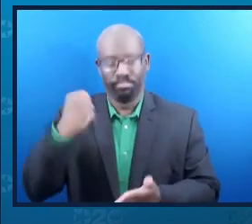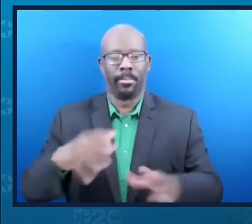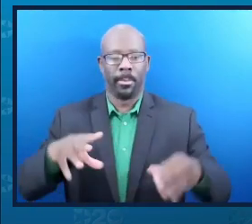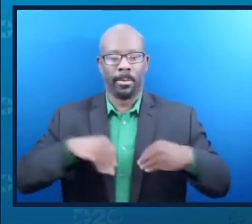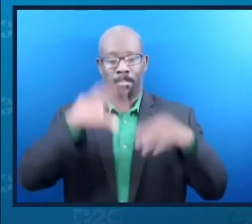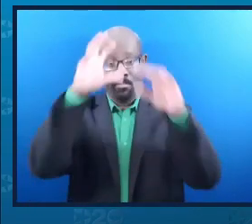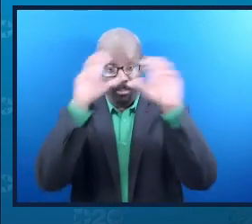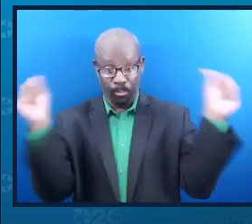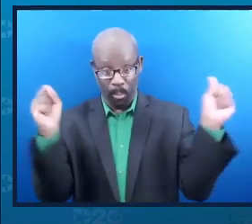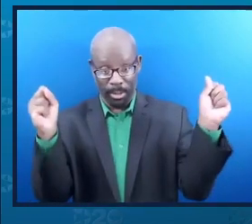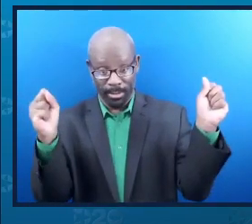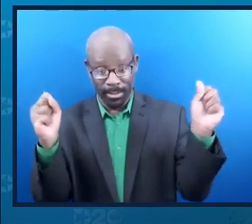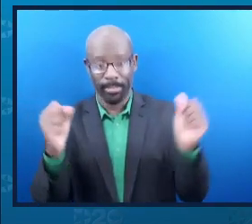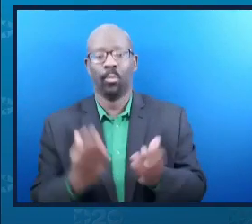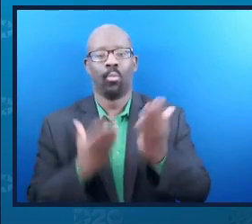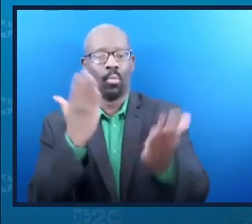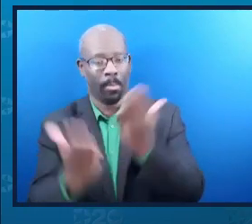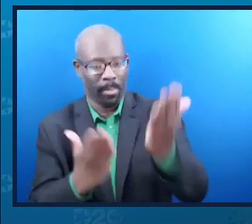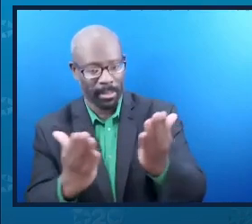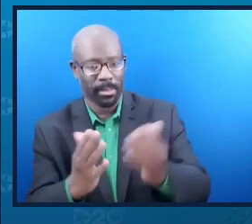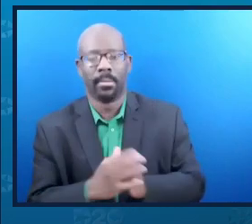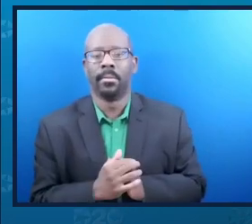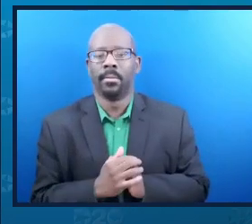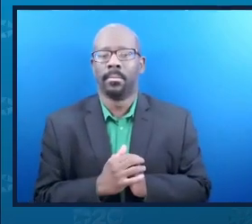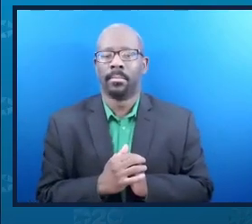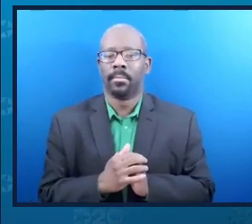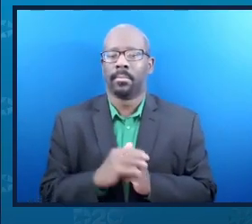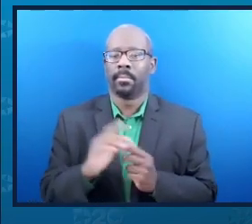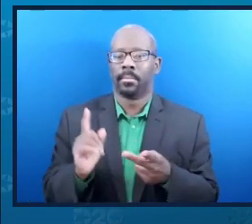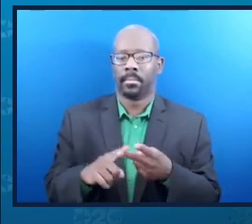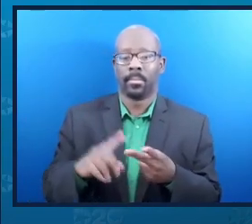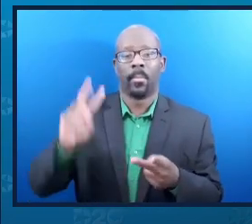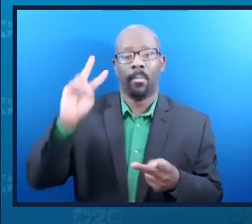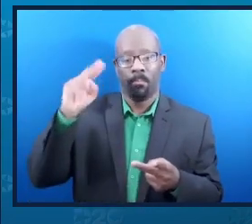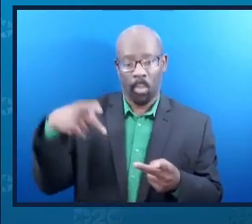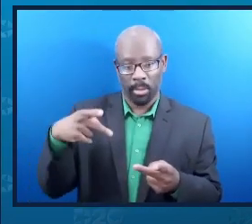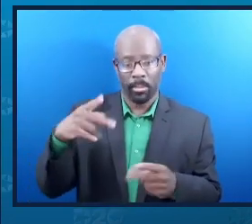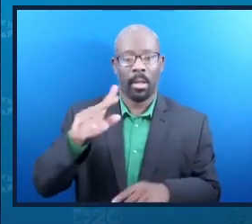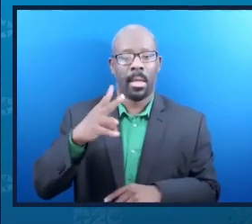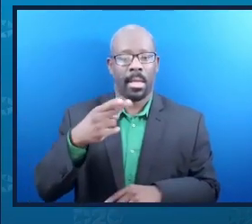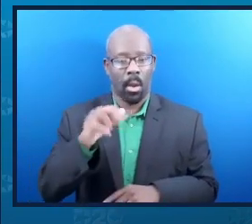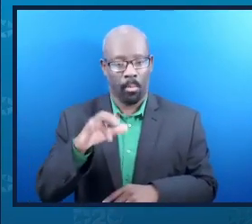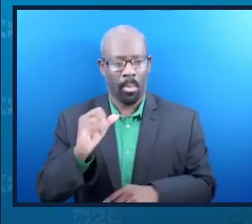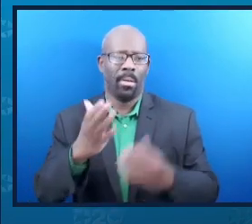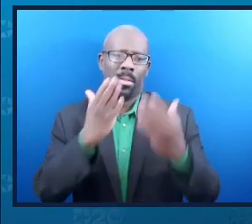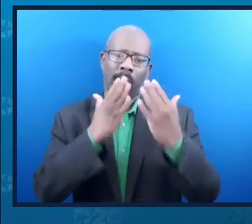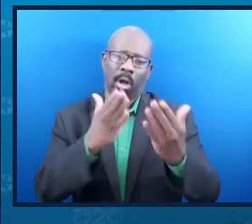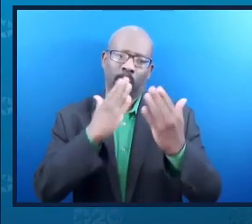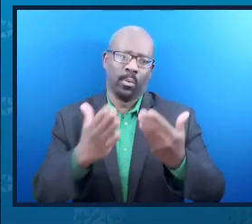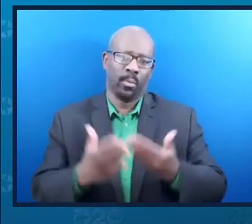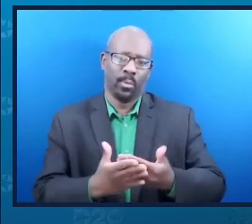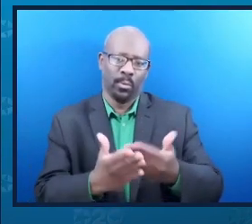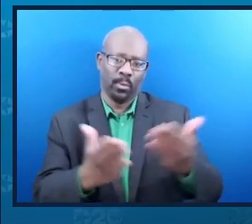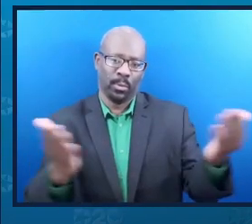THANK FOR LET MEG BE A PART OF YOUR NIGHT.